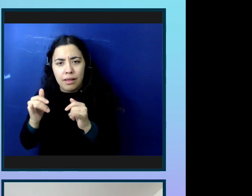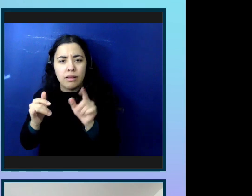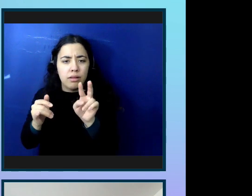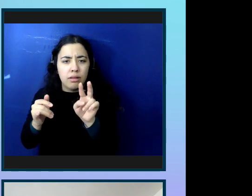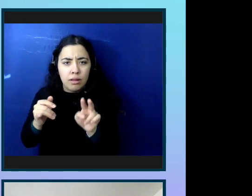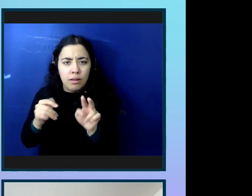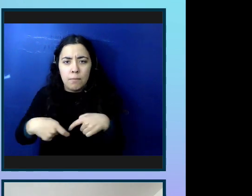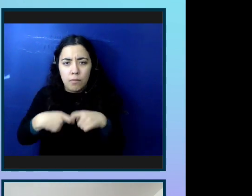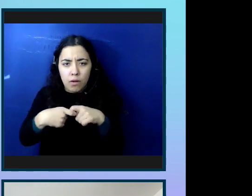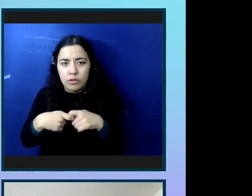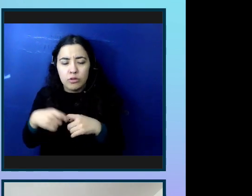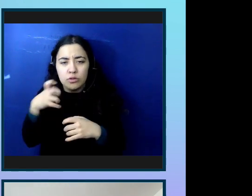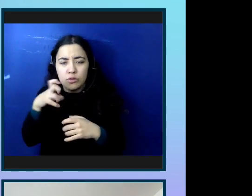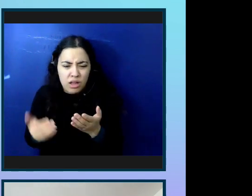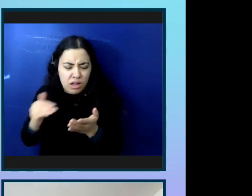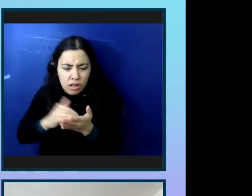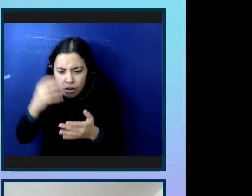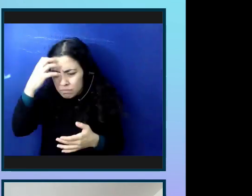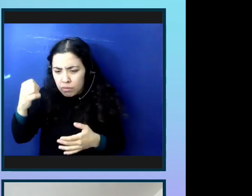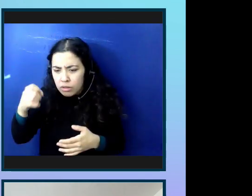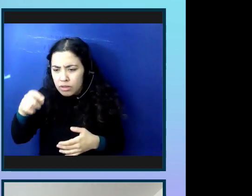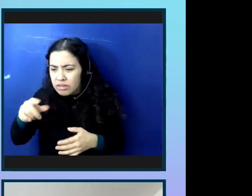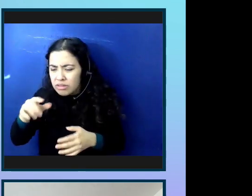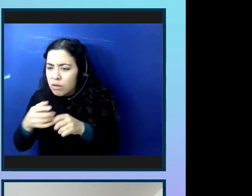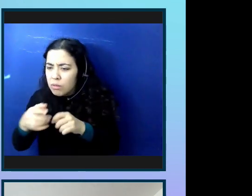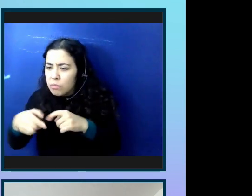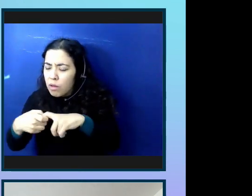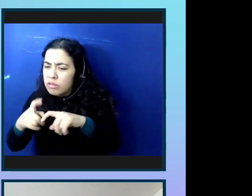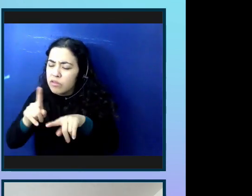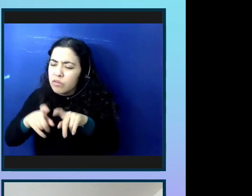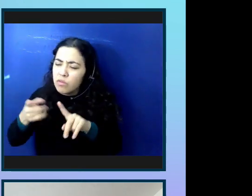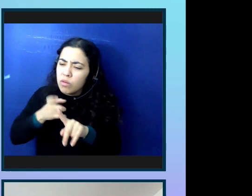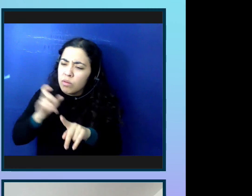a new way of doing something that they already know how to do. So as much as possible following existing patterns